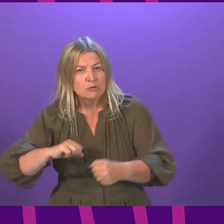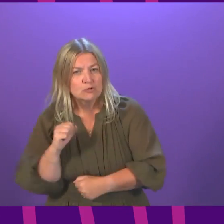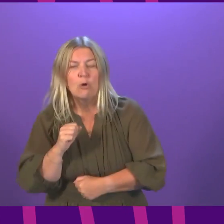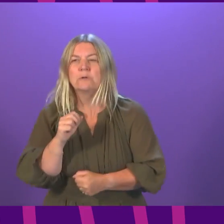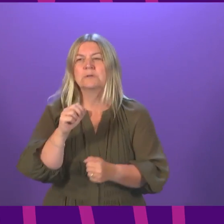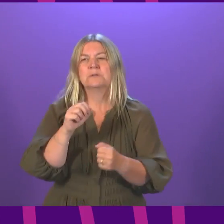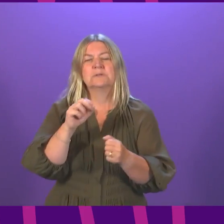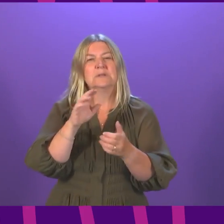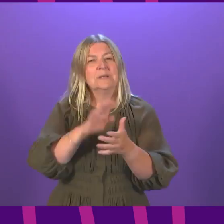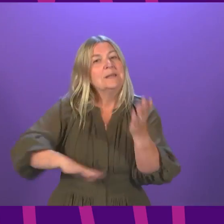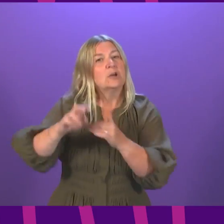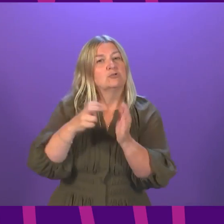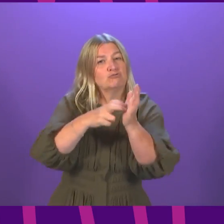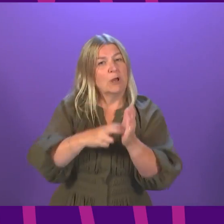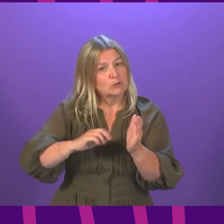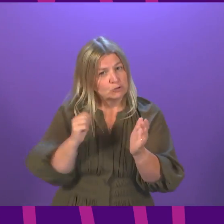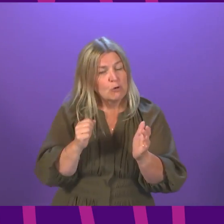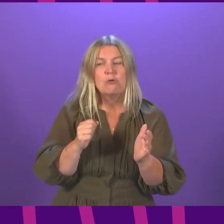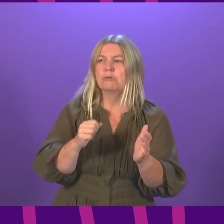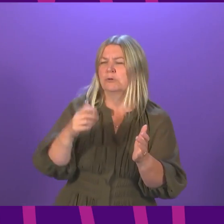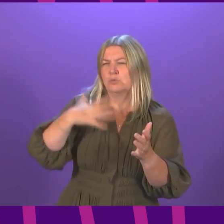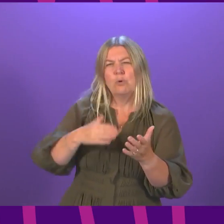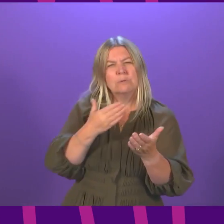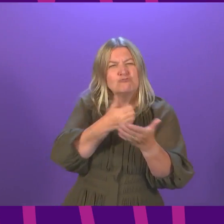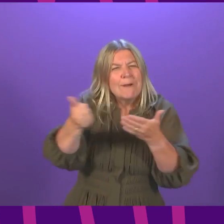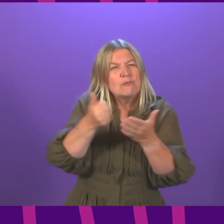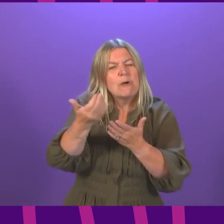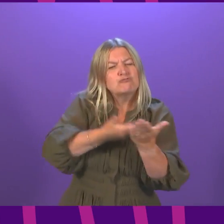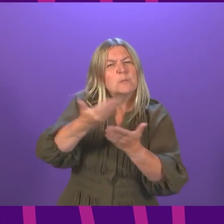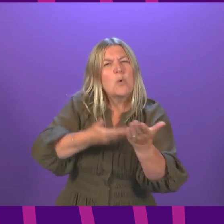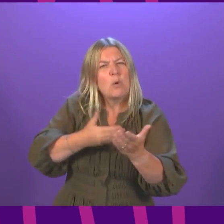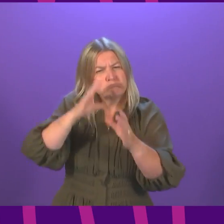to reach agreement on providing more regular reporting on suspected drug deaths in our